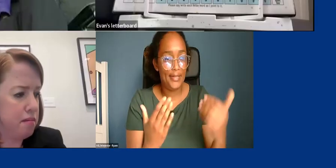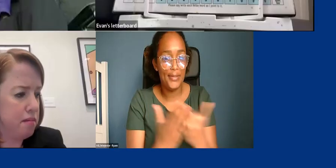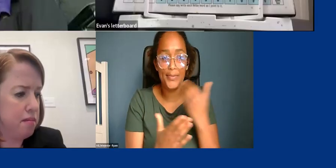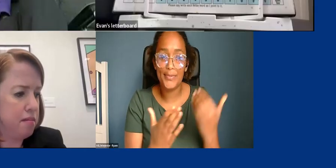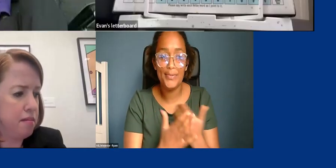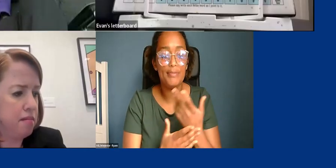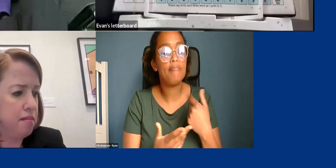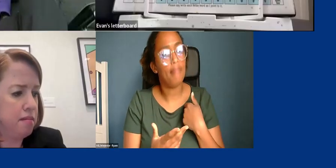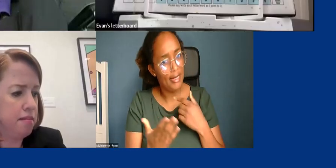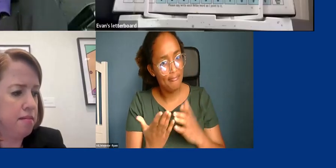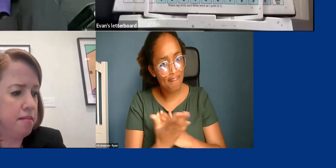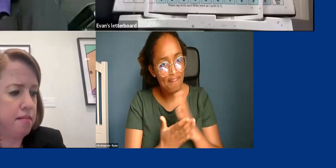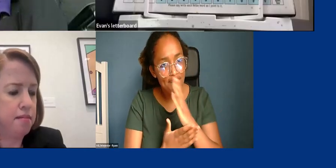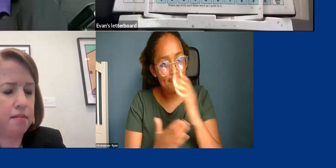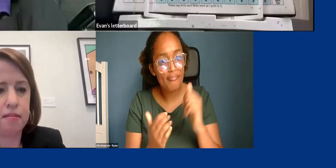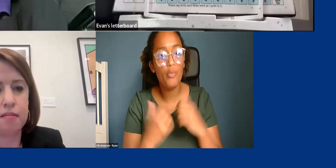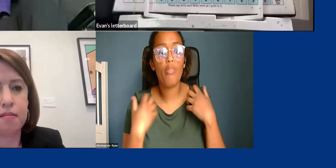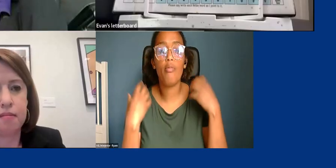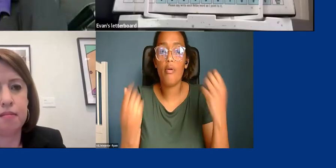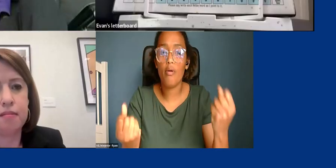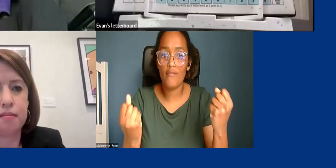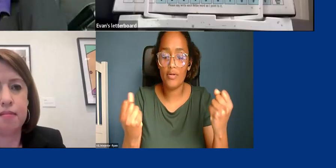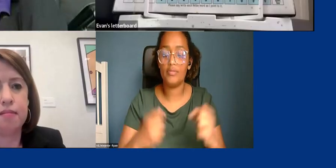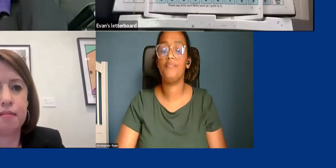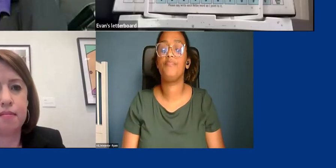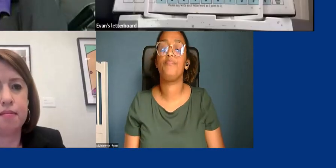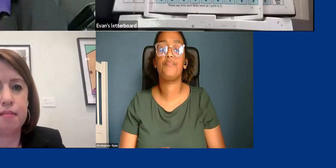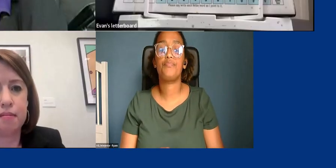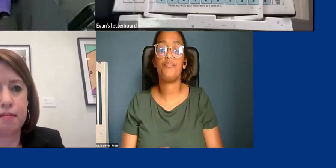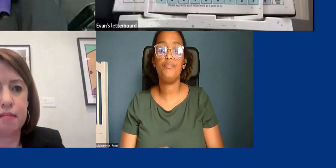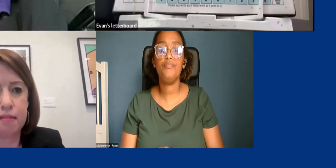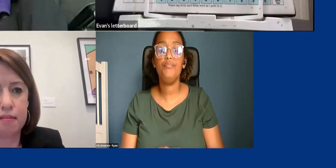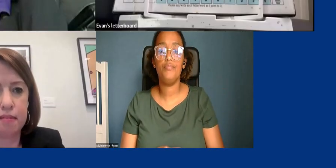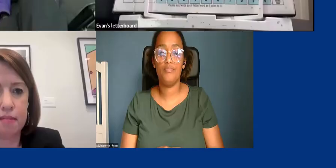I like to use that visibility to force education